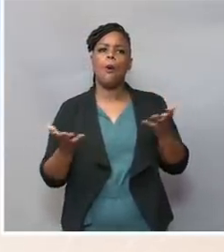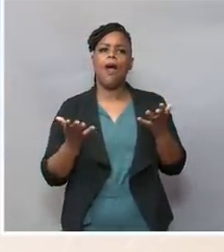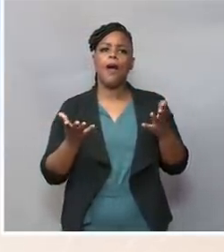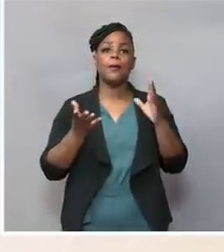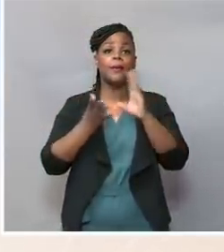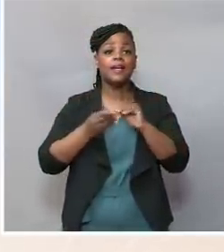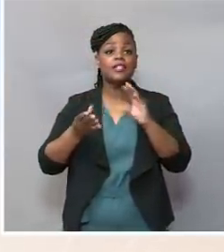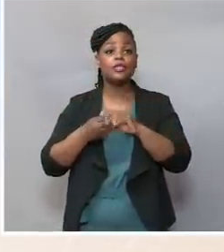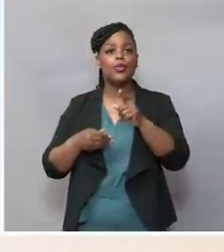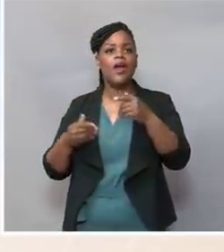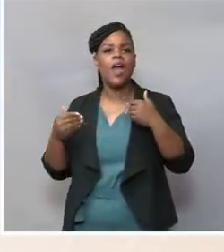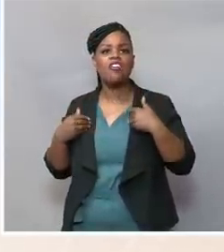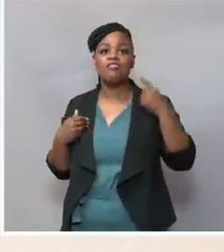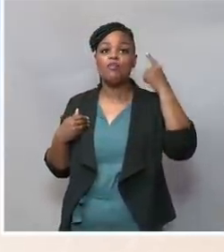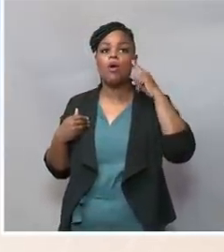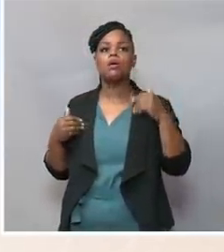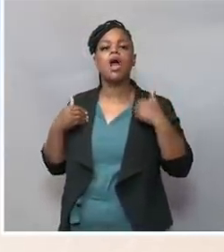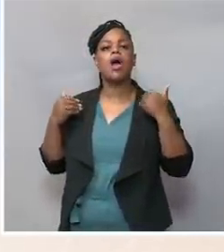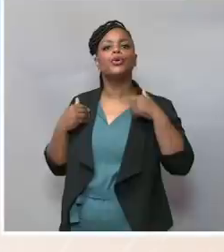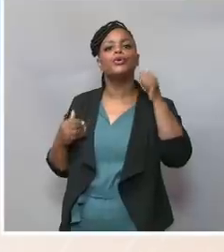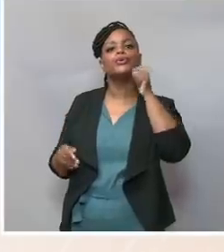across the country who are watching today